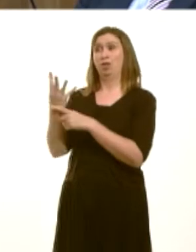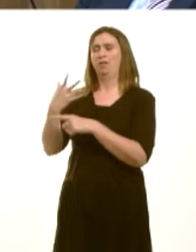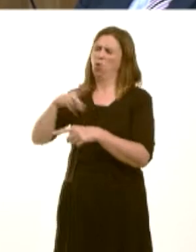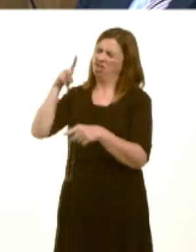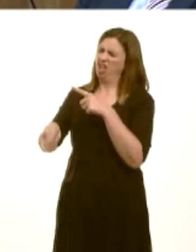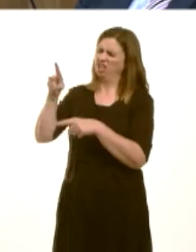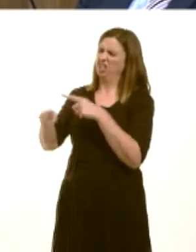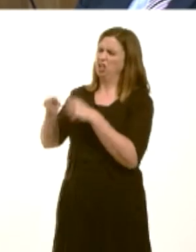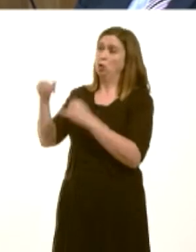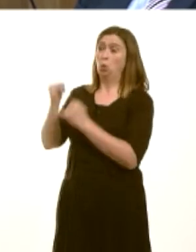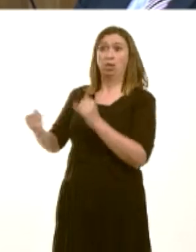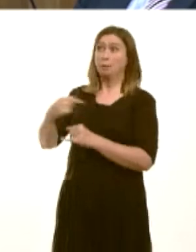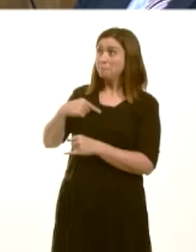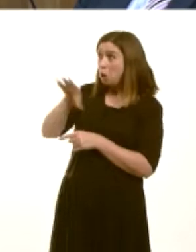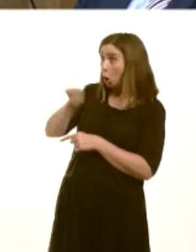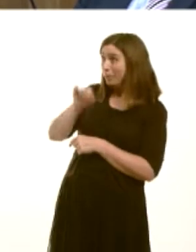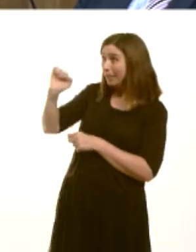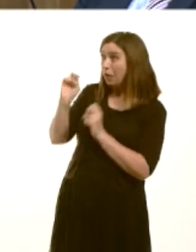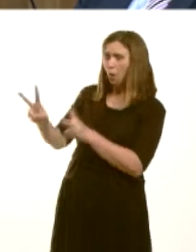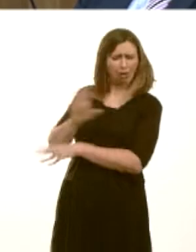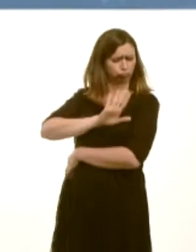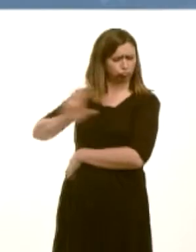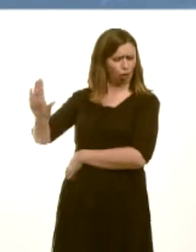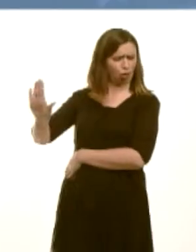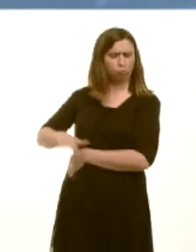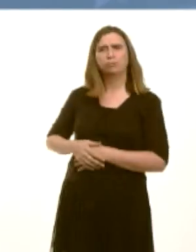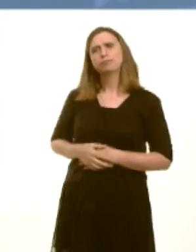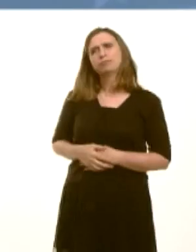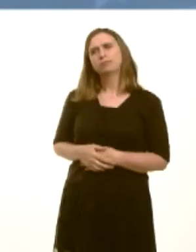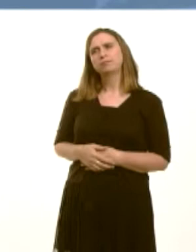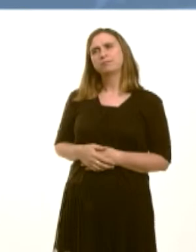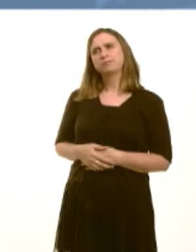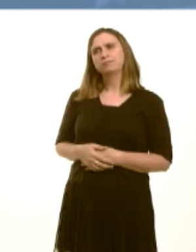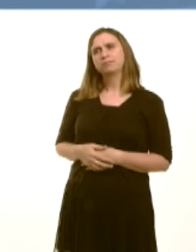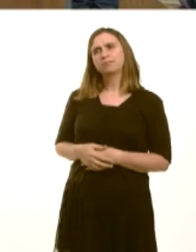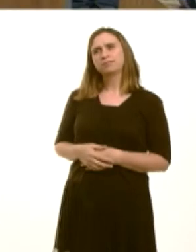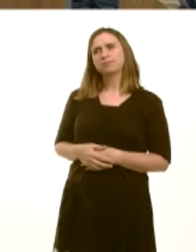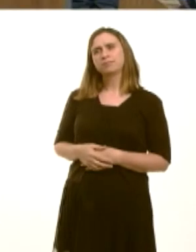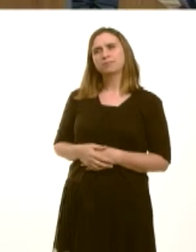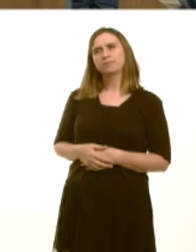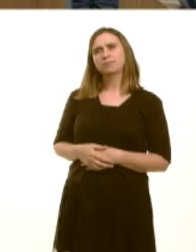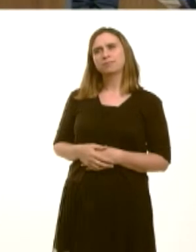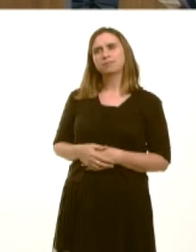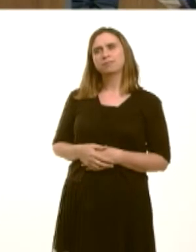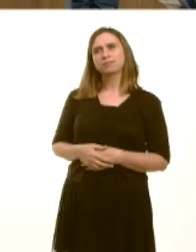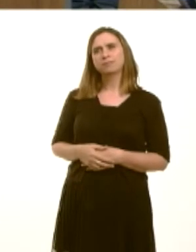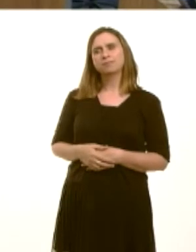no lessons from them in terms of public probity. Aled Roberts: Er mwyn parhau ‚ír thema